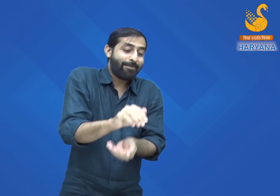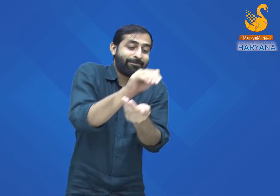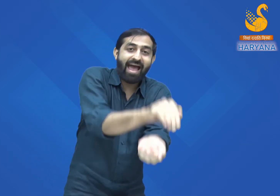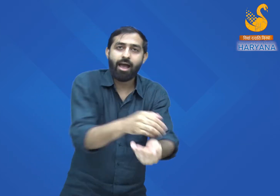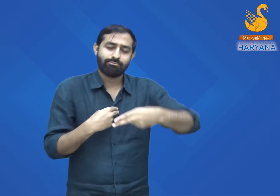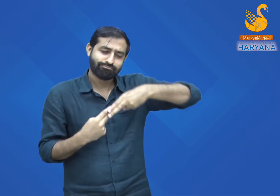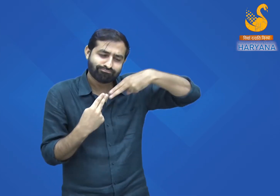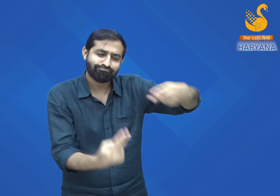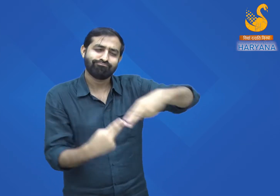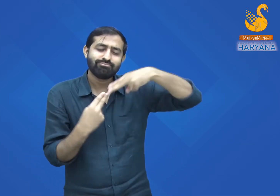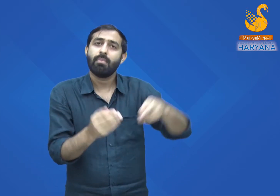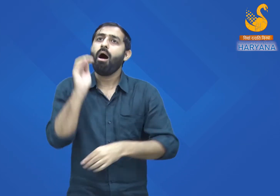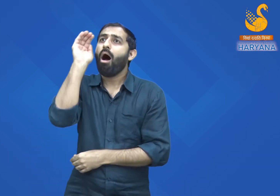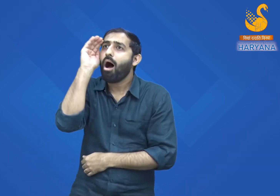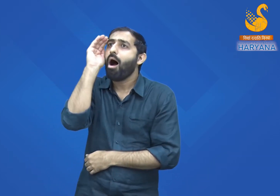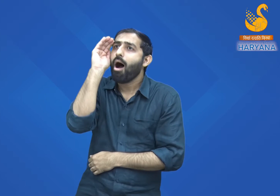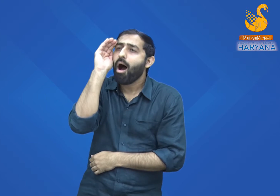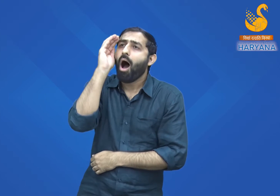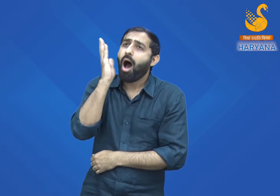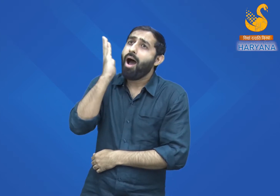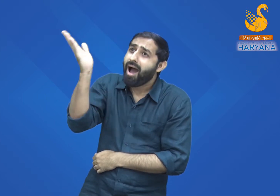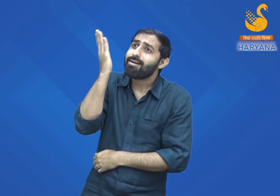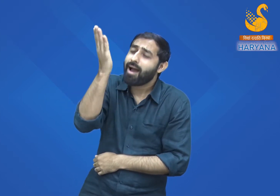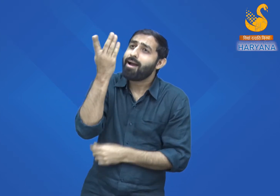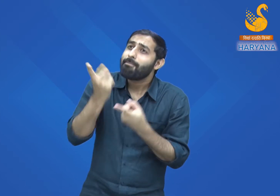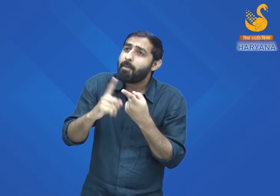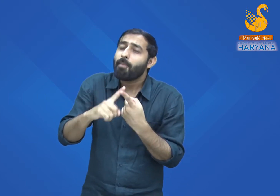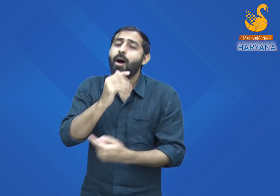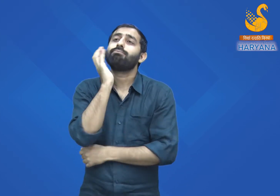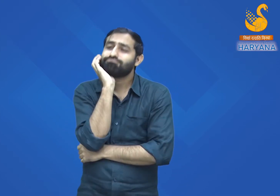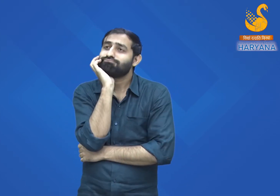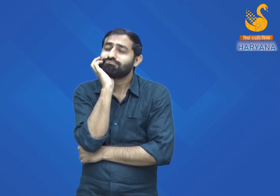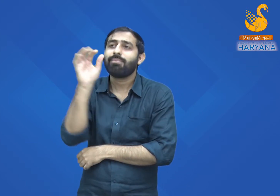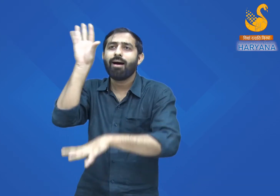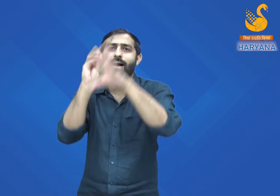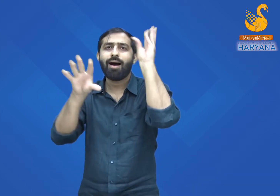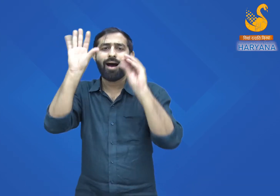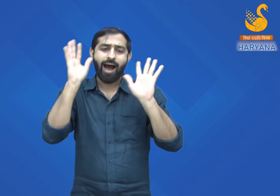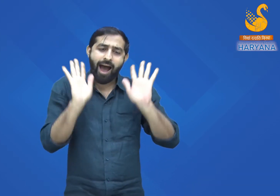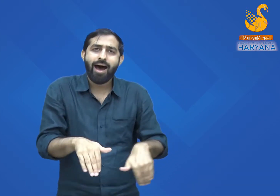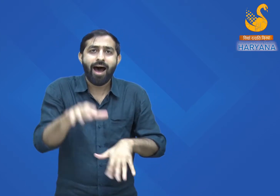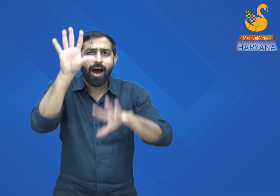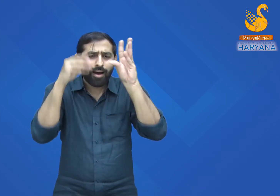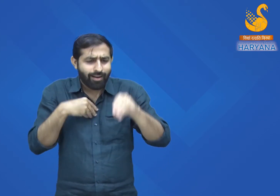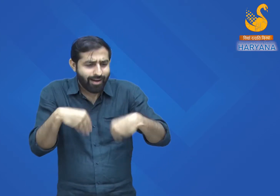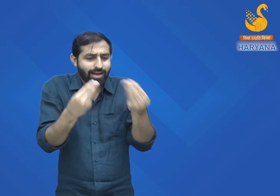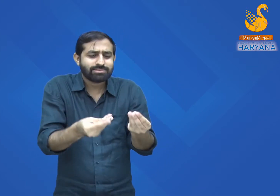and this is how it is carried forward from generation to generation. This way existence of physical structures continues to live